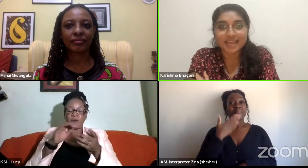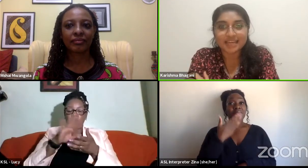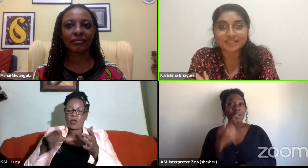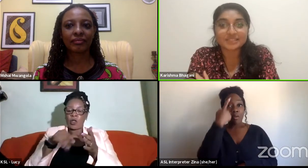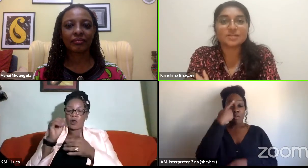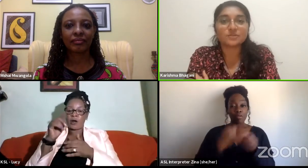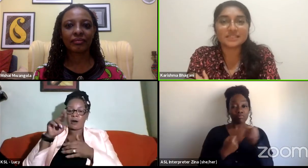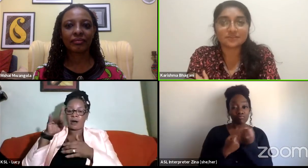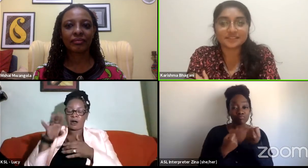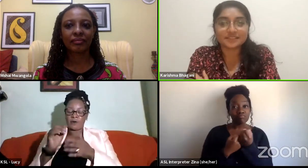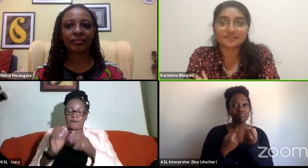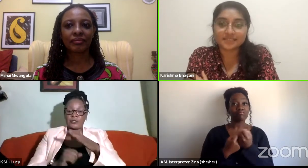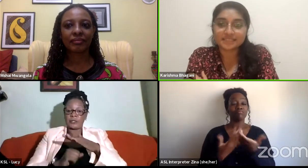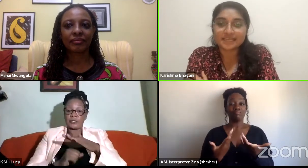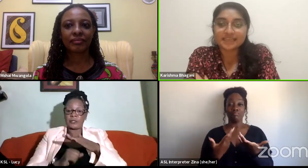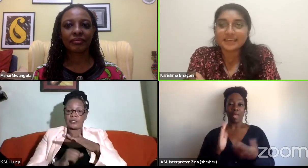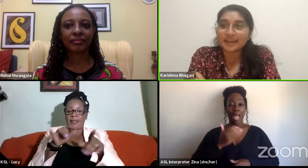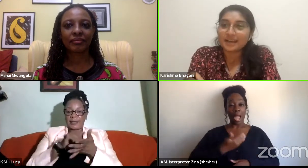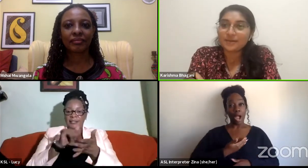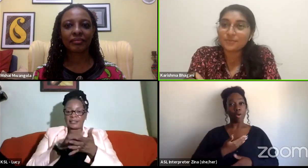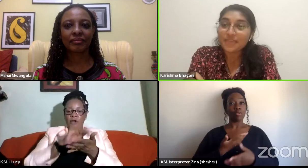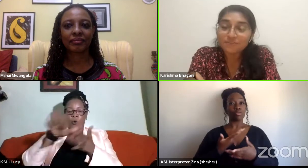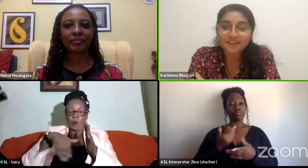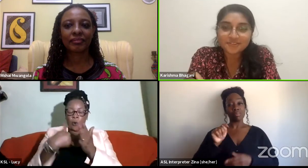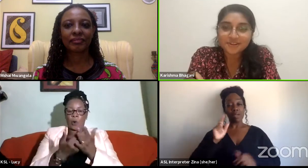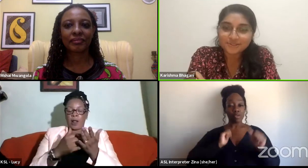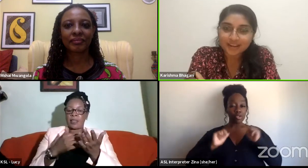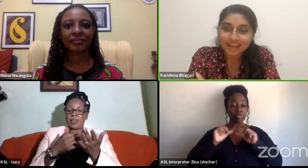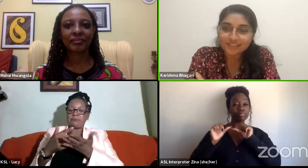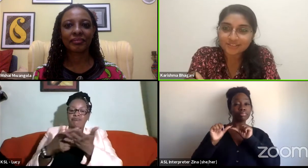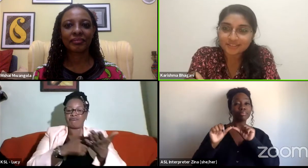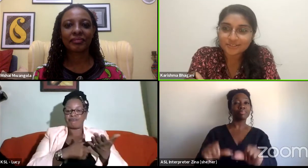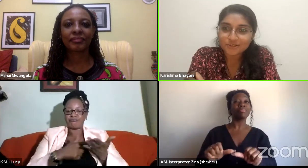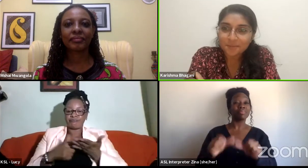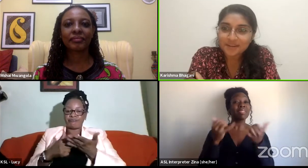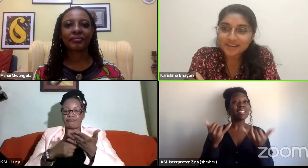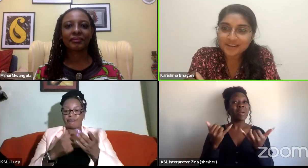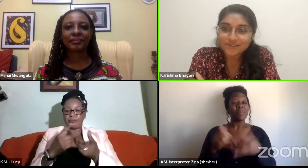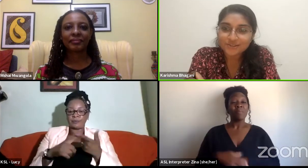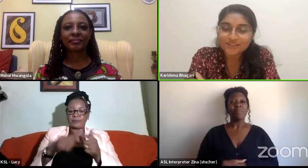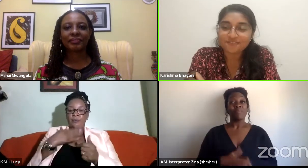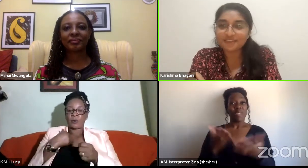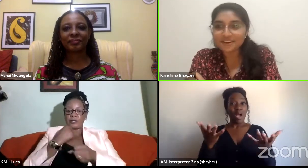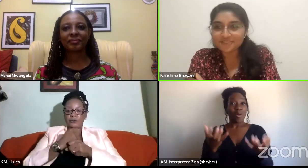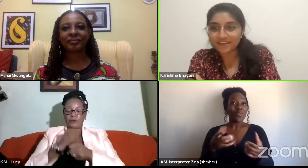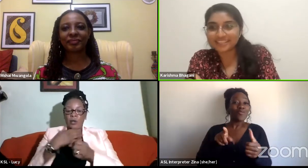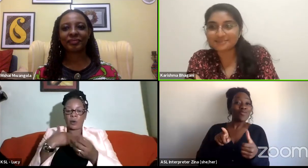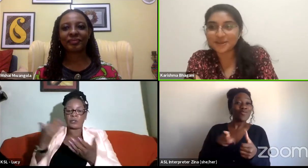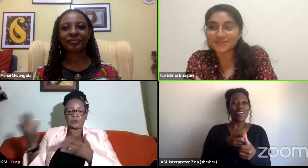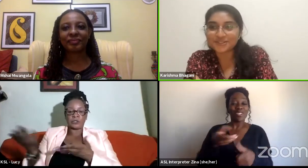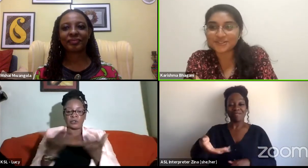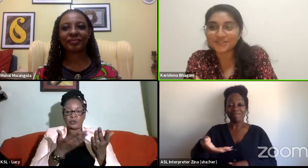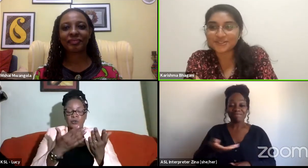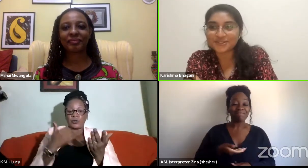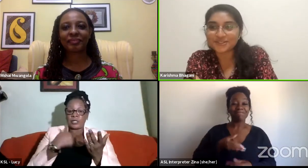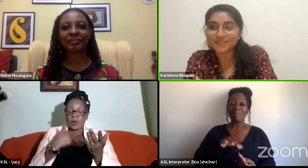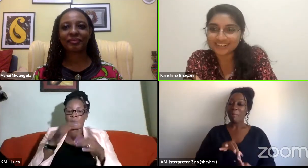and continuity of the series. Without further ado, I'd like to jump in and introduce our very, very special guest today,